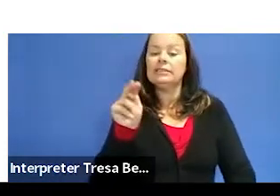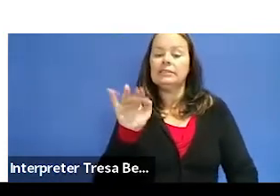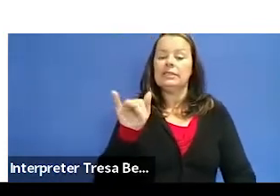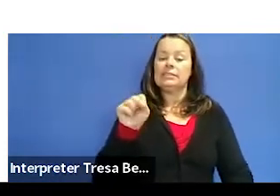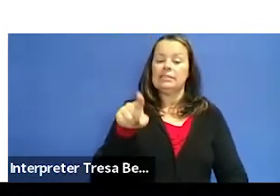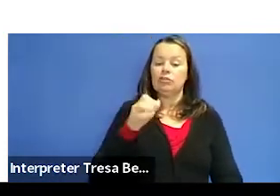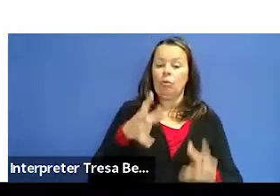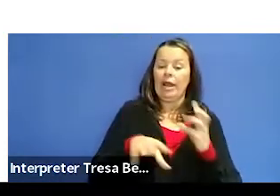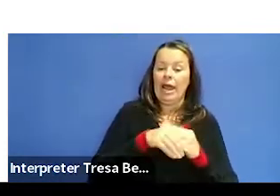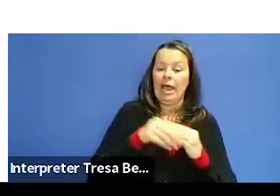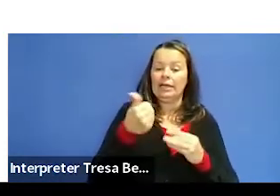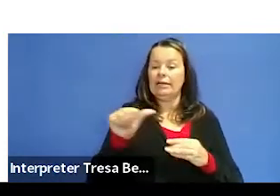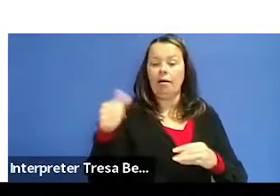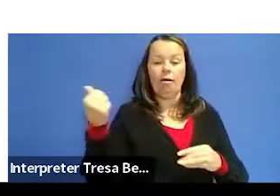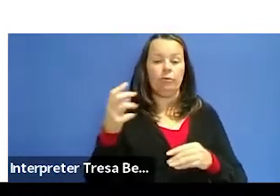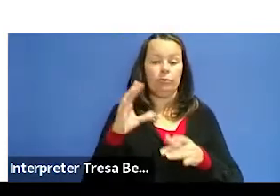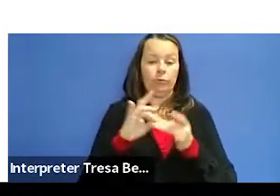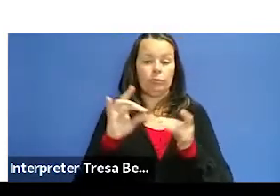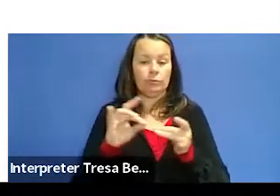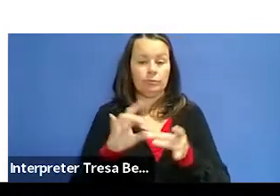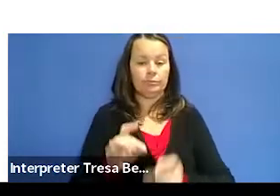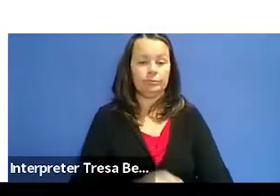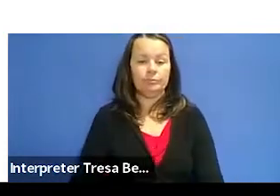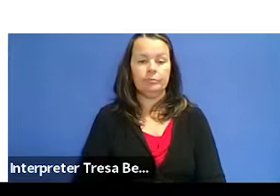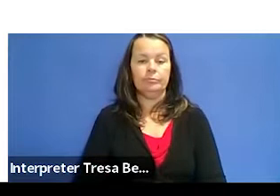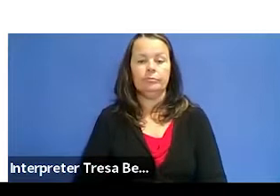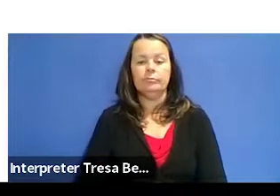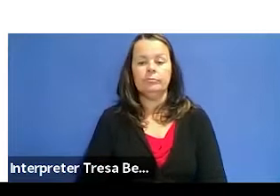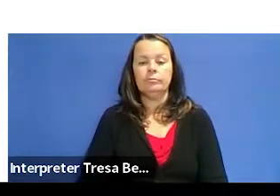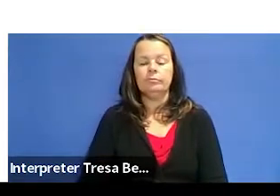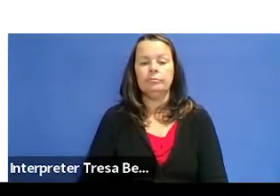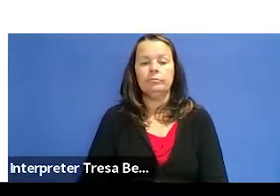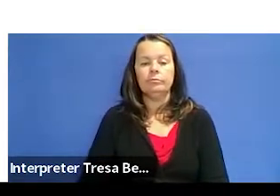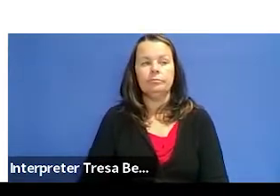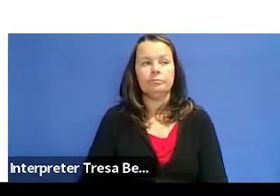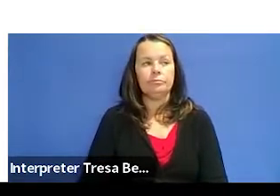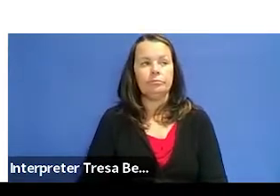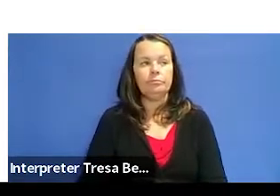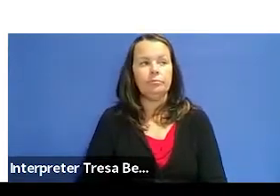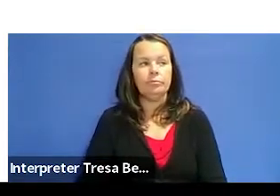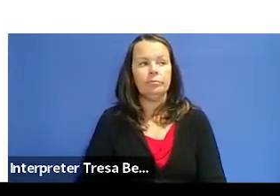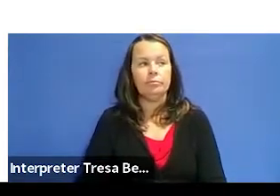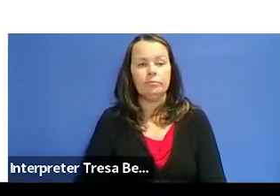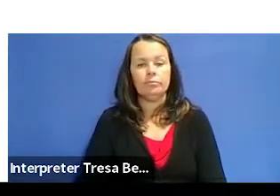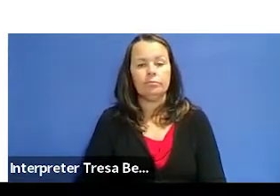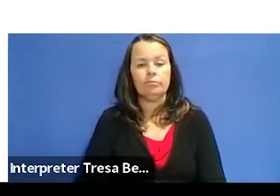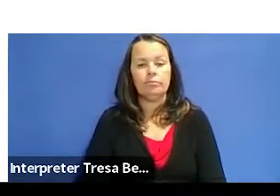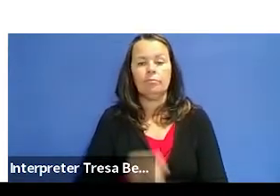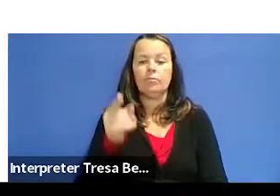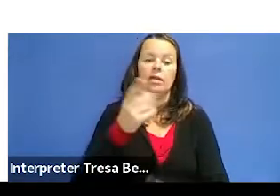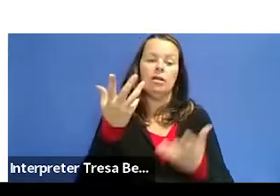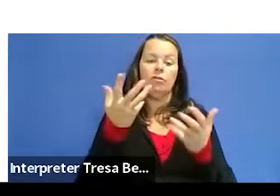Dennis Lembree: If you want to discuss iOS versus Android.